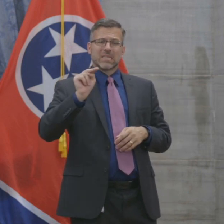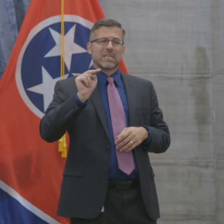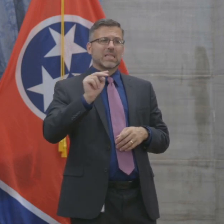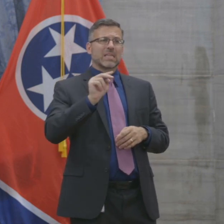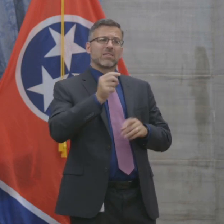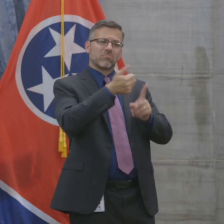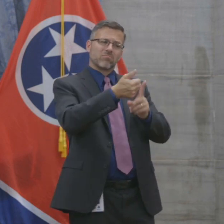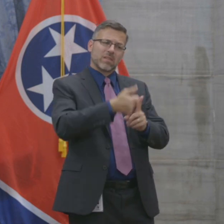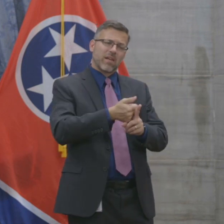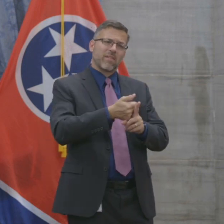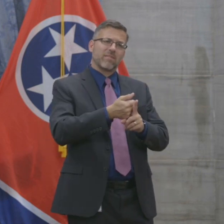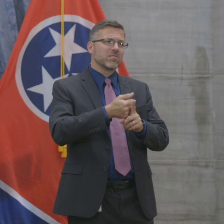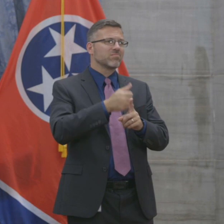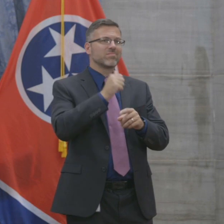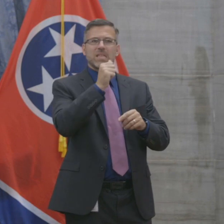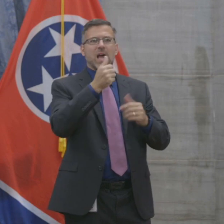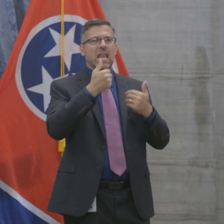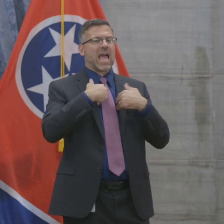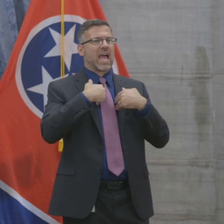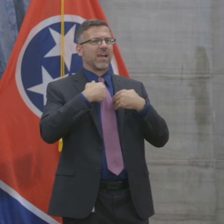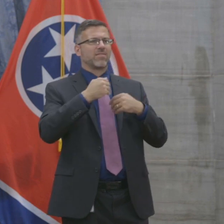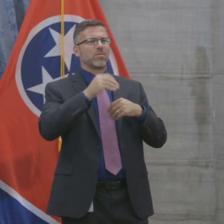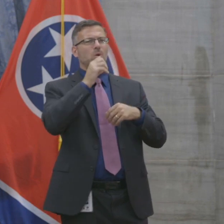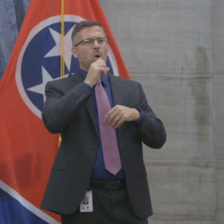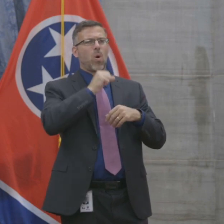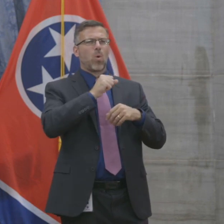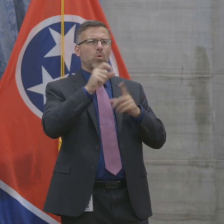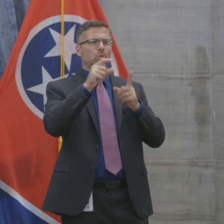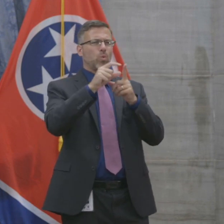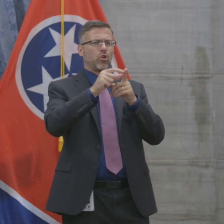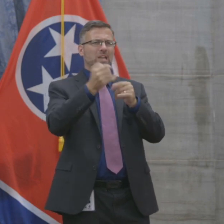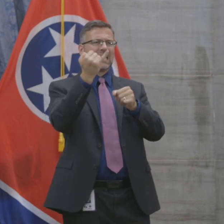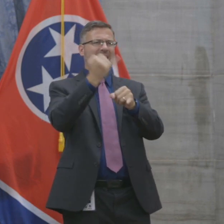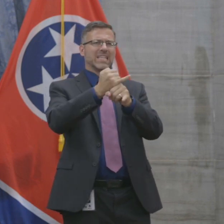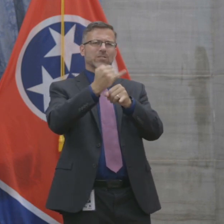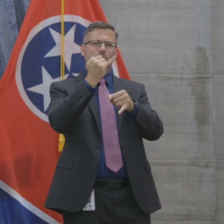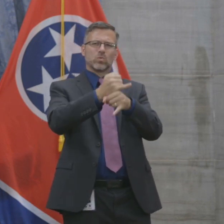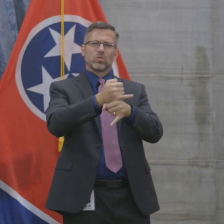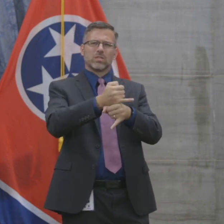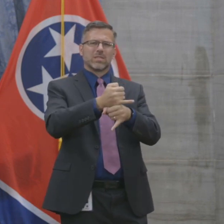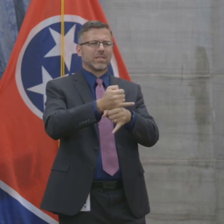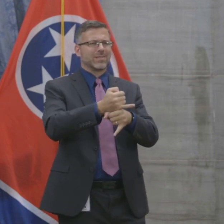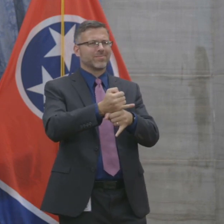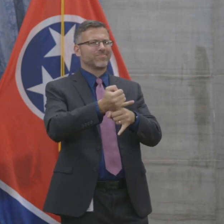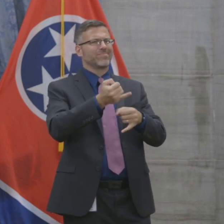DIDD has also increased the use of enabling technology to provide support and minimize staff contact with persons